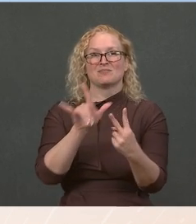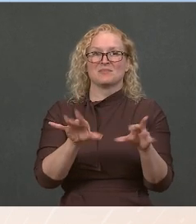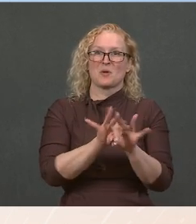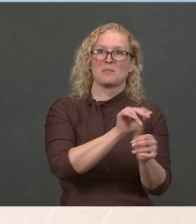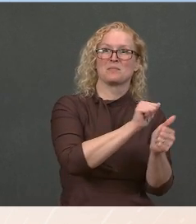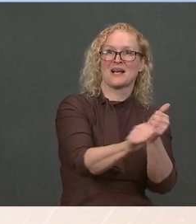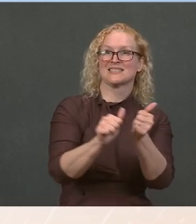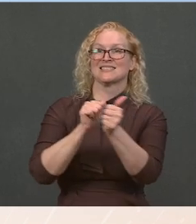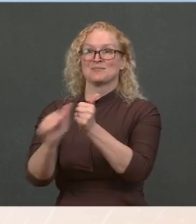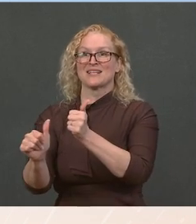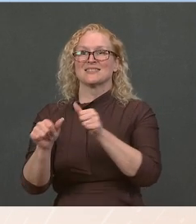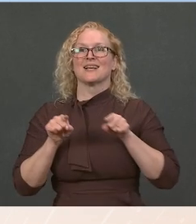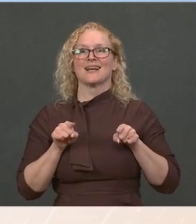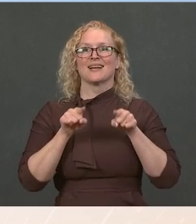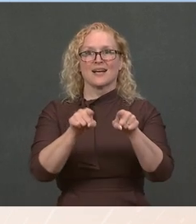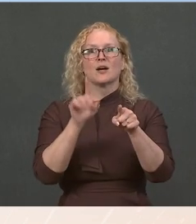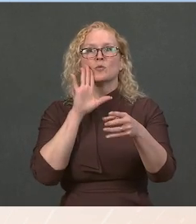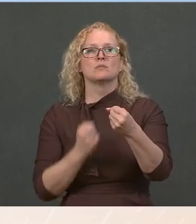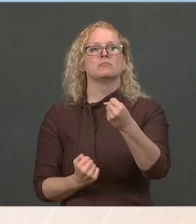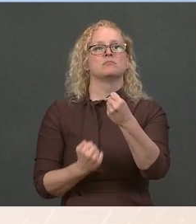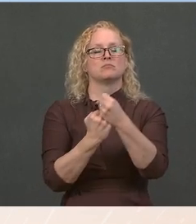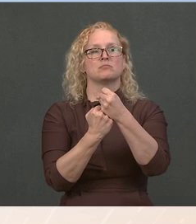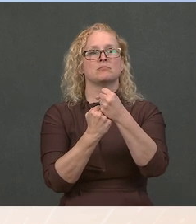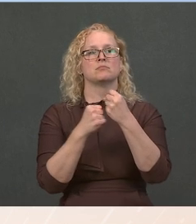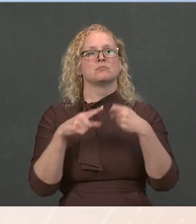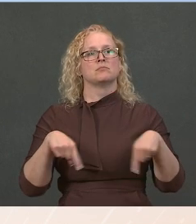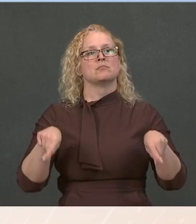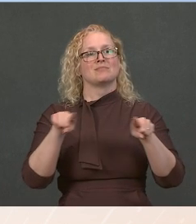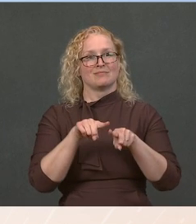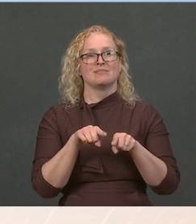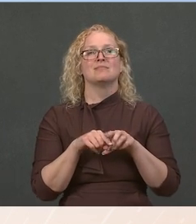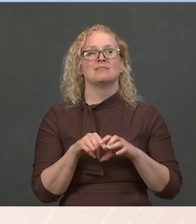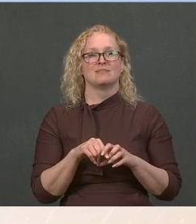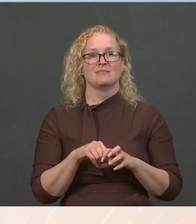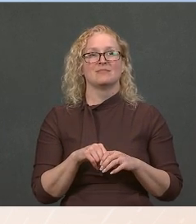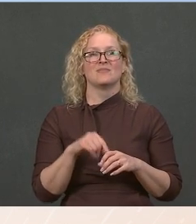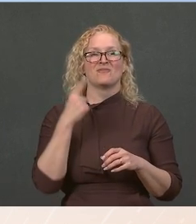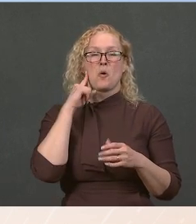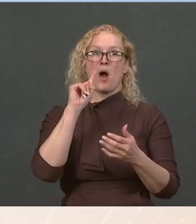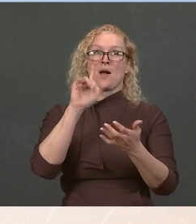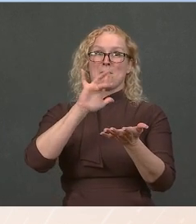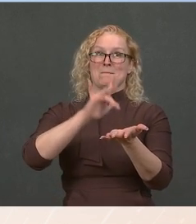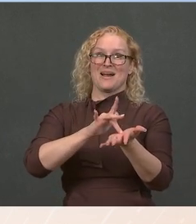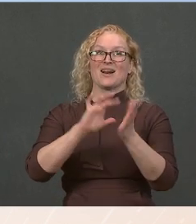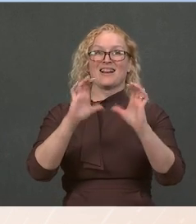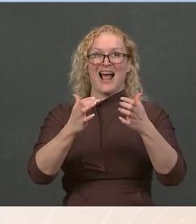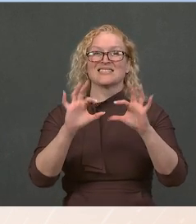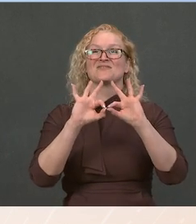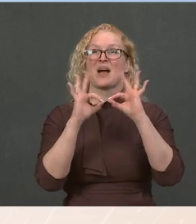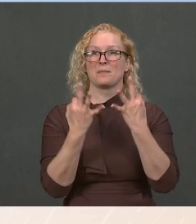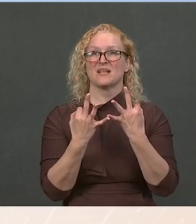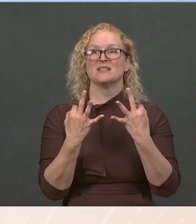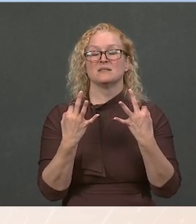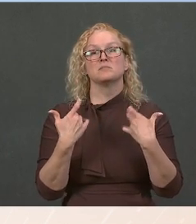as quickly as possible to, again, deliver for the middle-class families, the middle-class Americans. And if one bill -- BIF -- Build --